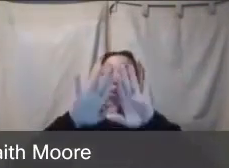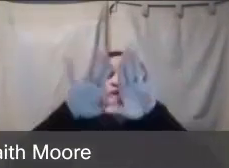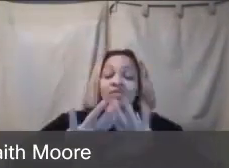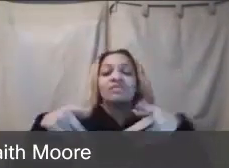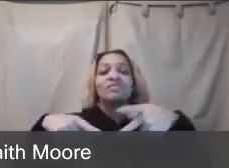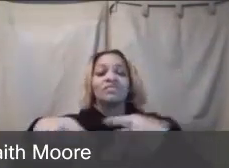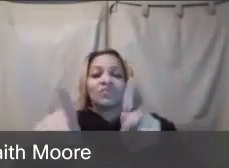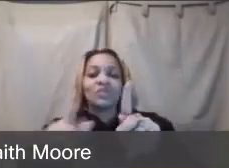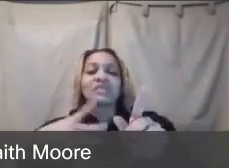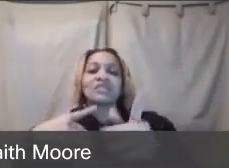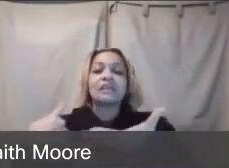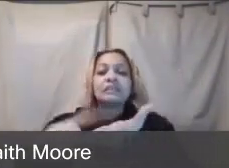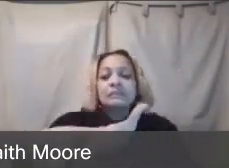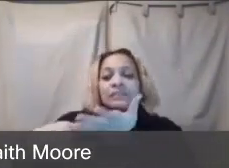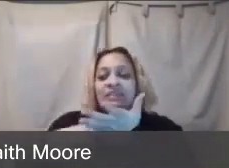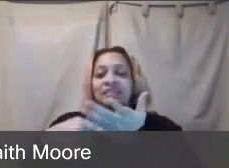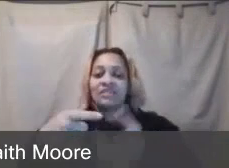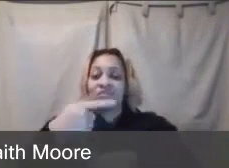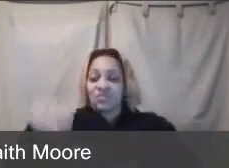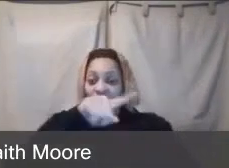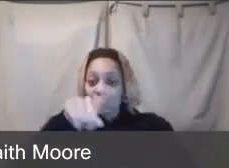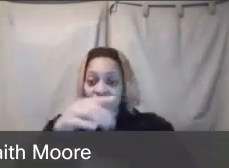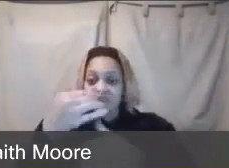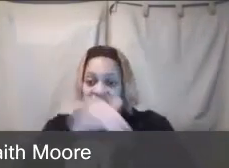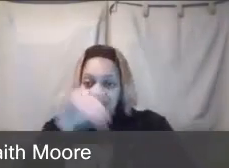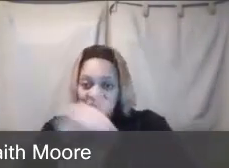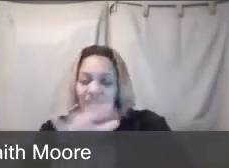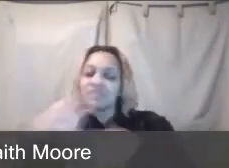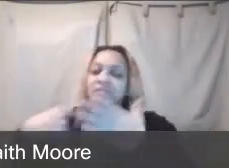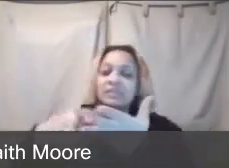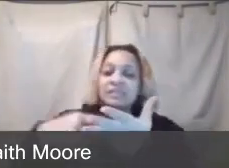To talk to you all this evening to talk about this great partnership.